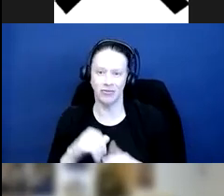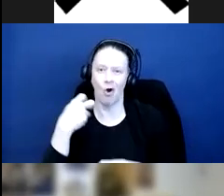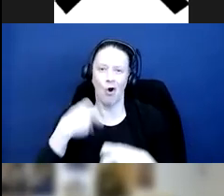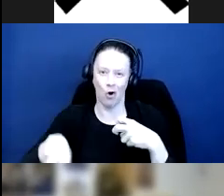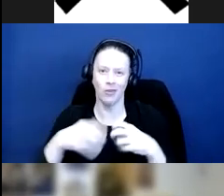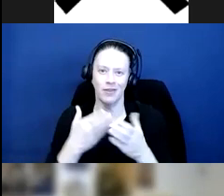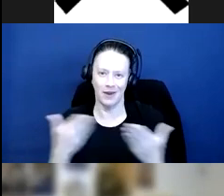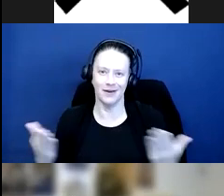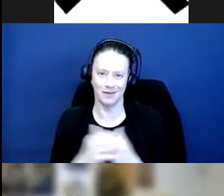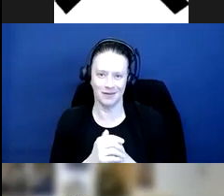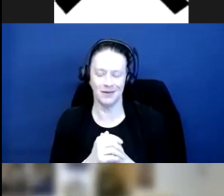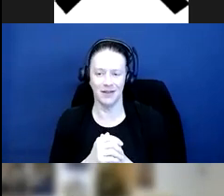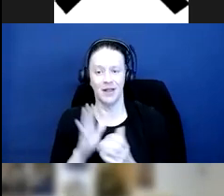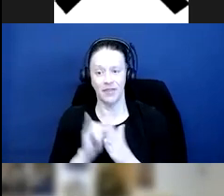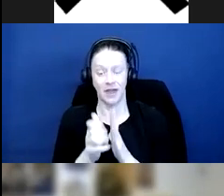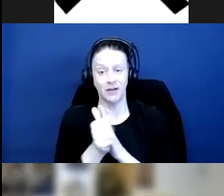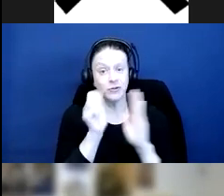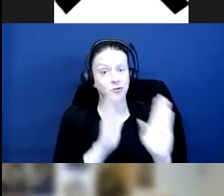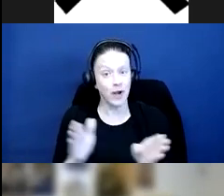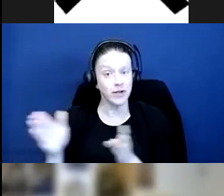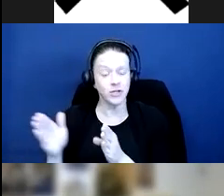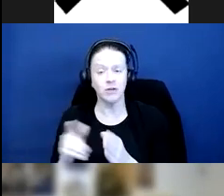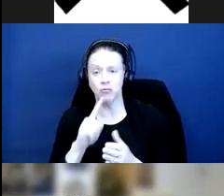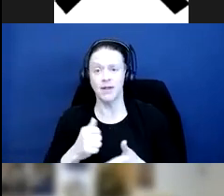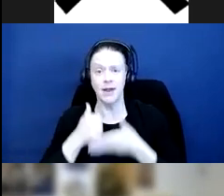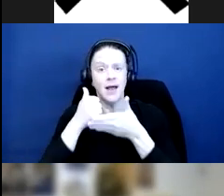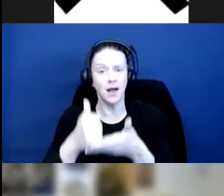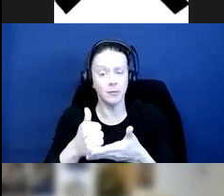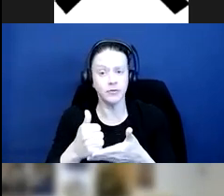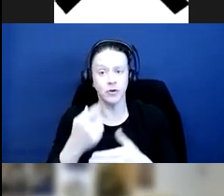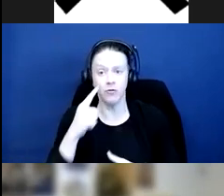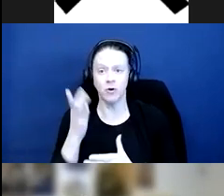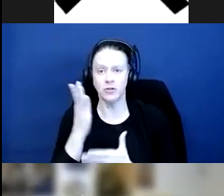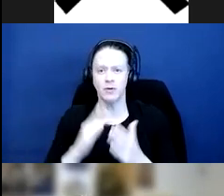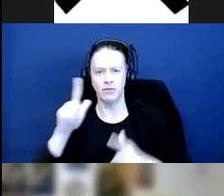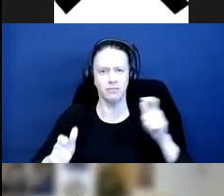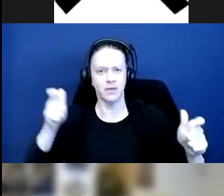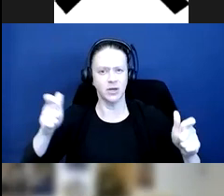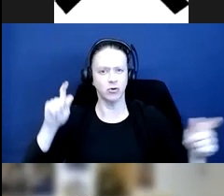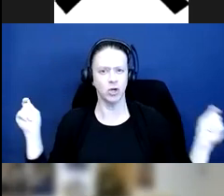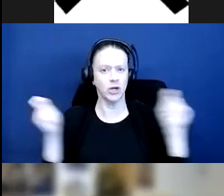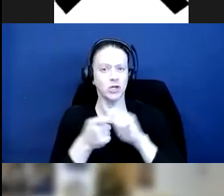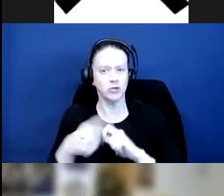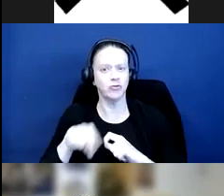But that strategy helps for some of the bigger changes that you want to see.